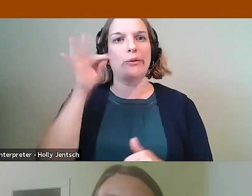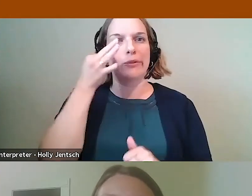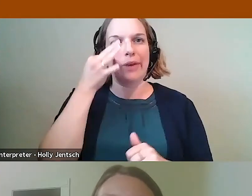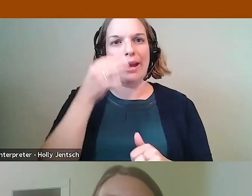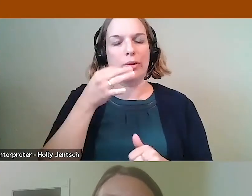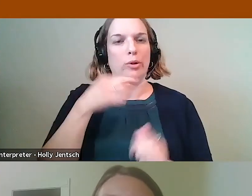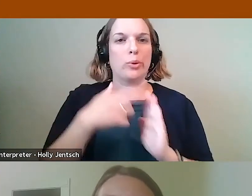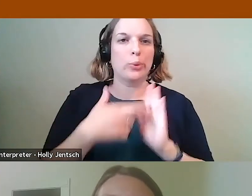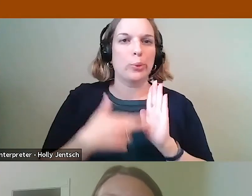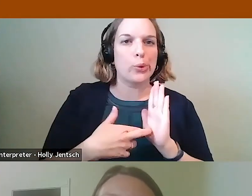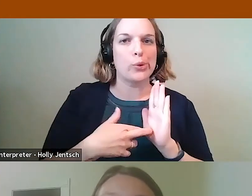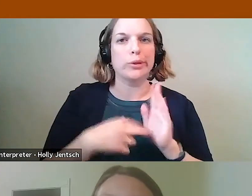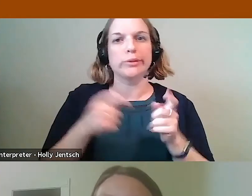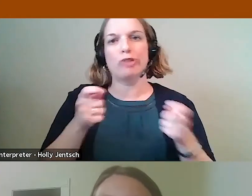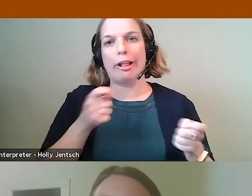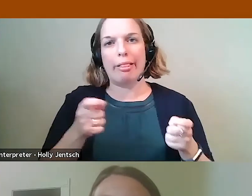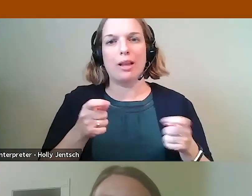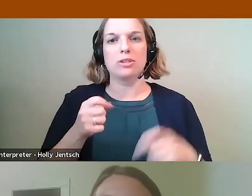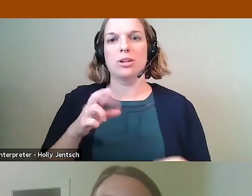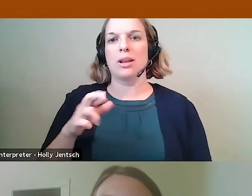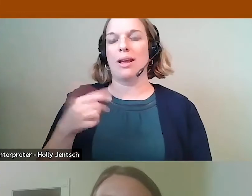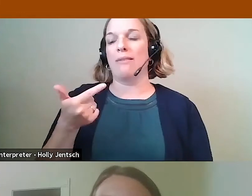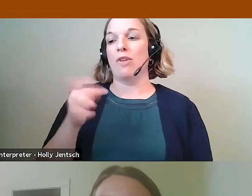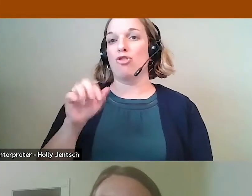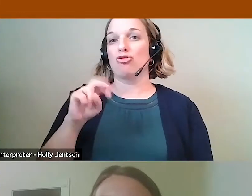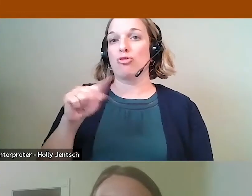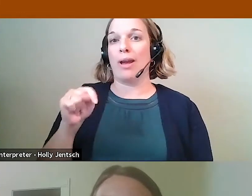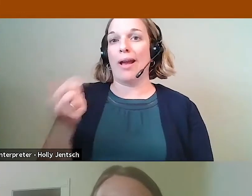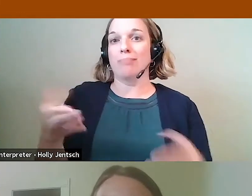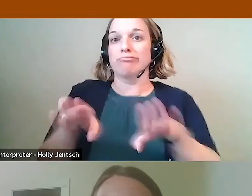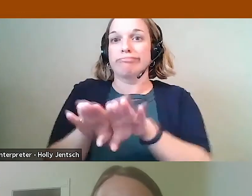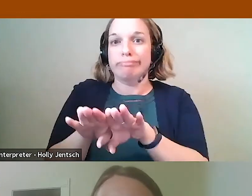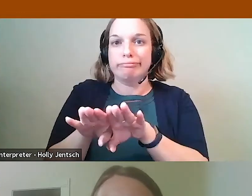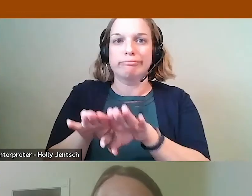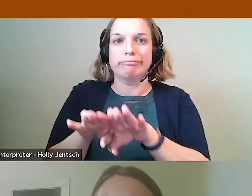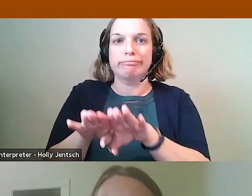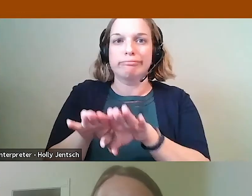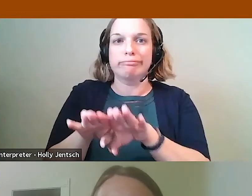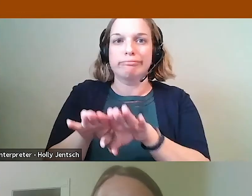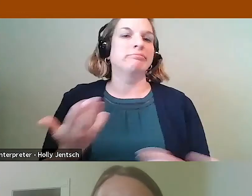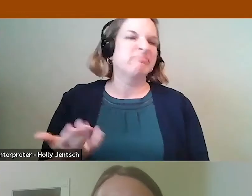if they've ever had, like, a grant shut down.